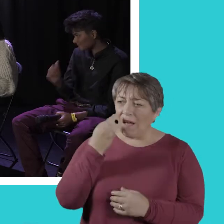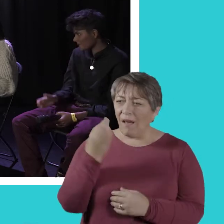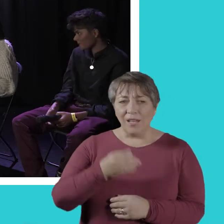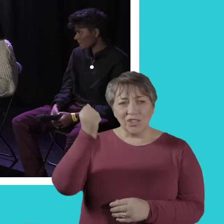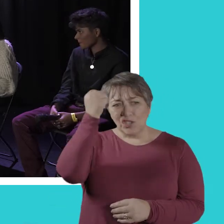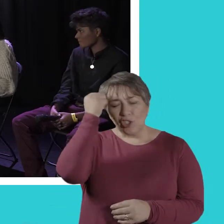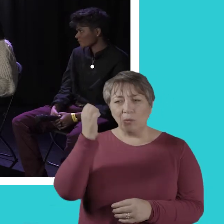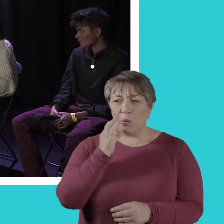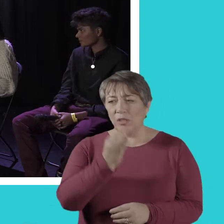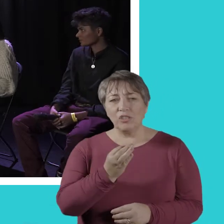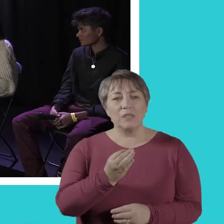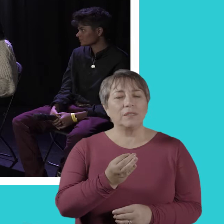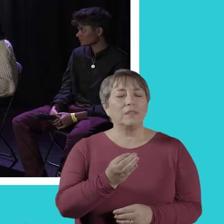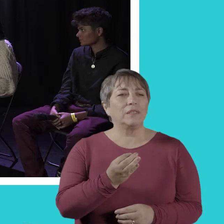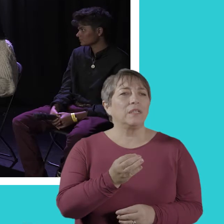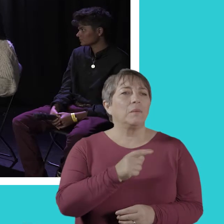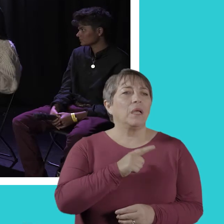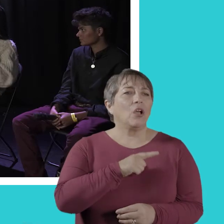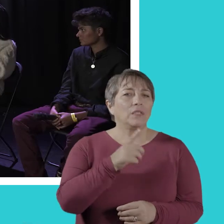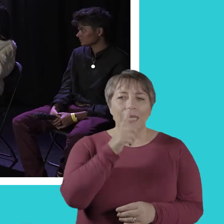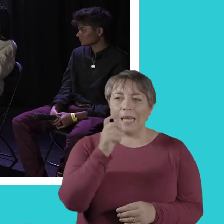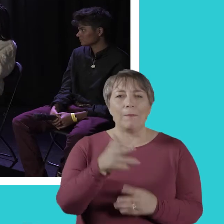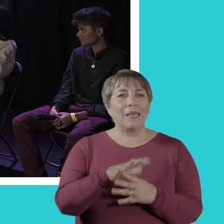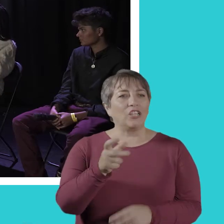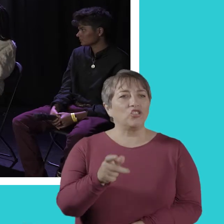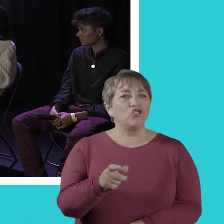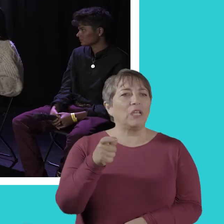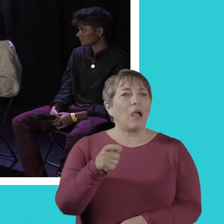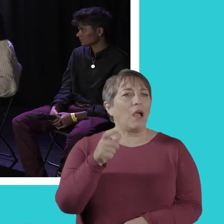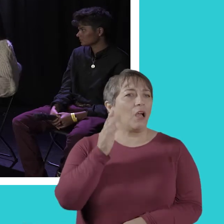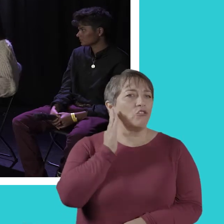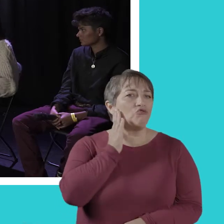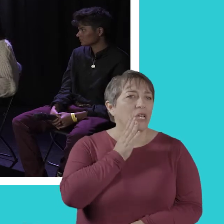certain things that trigger things racially for people even sexually for people and even in terms